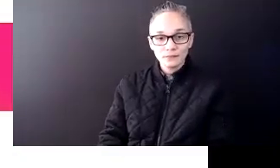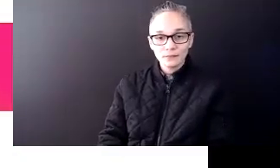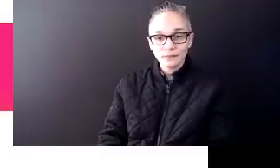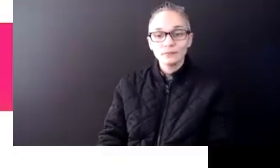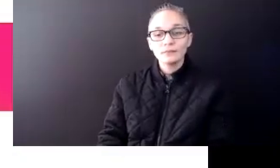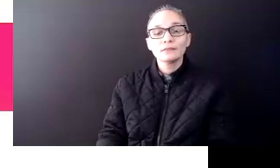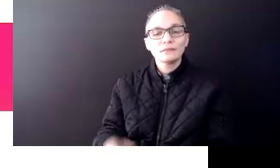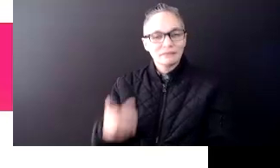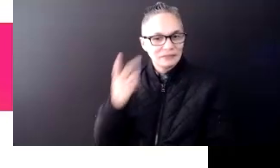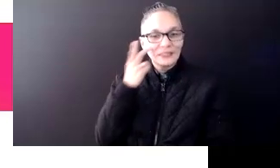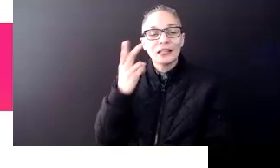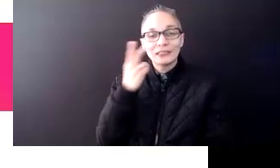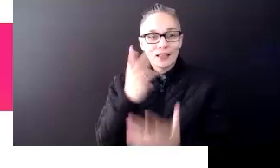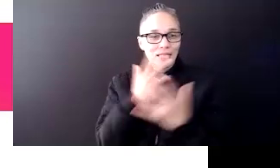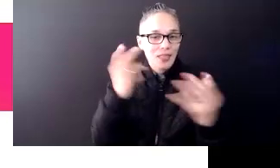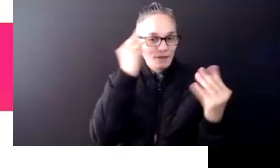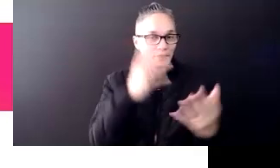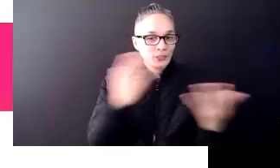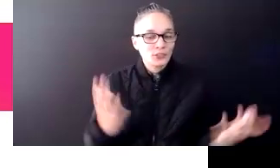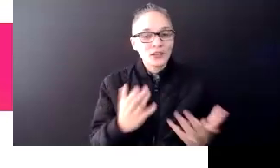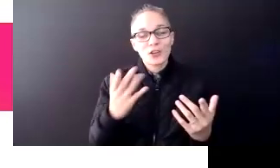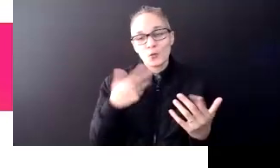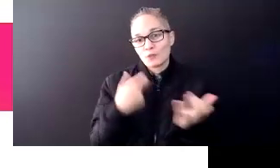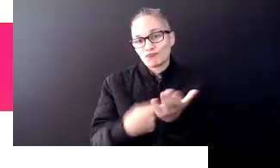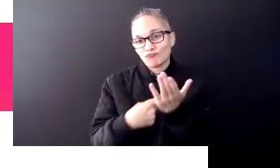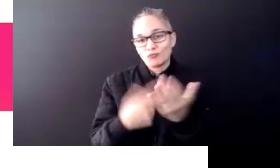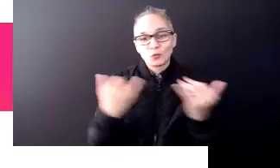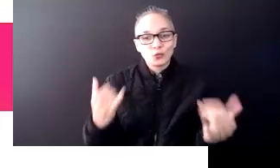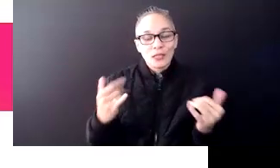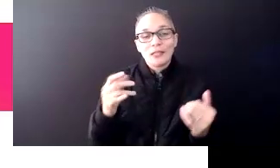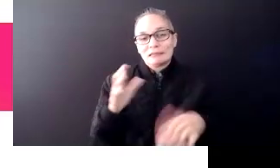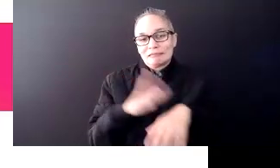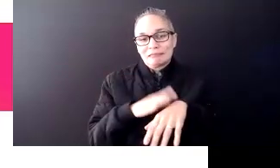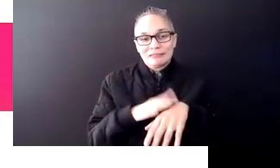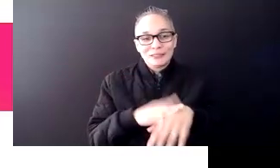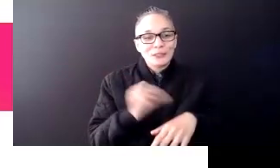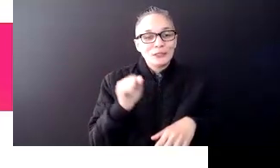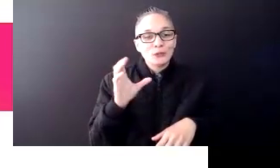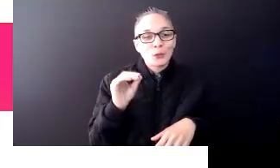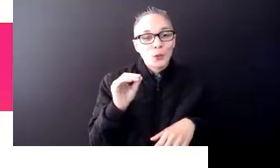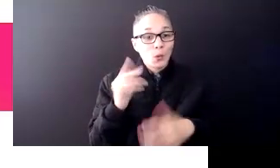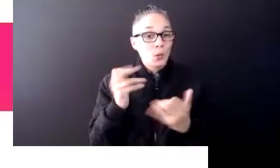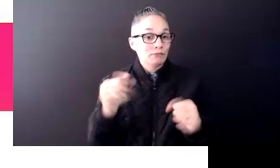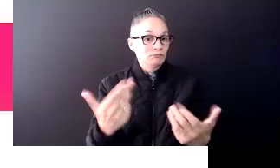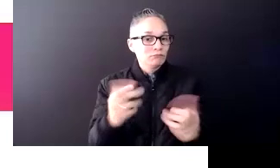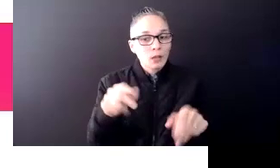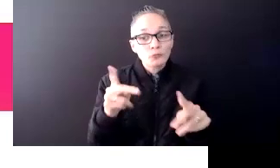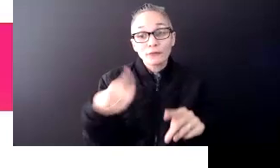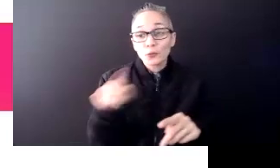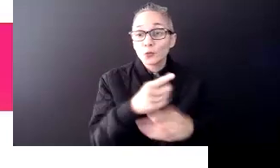There's quite a bit of information that we would like to cover with you today. And so we do want to give you an opportunity to also share and talk,